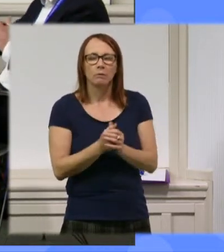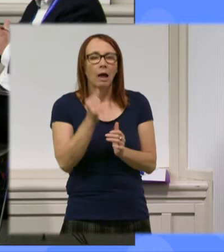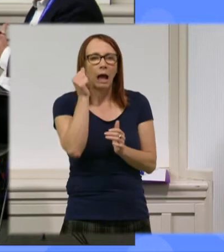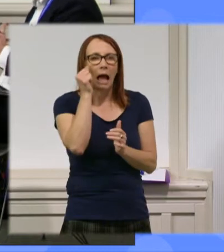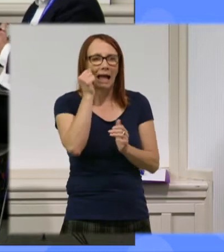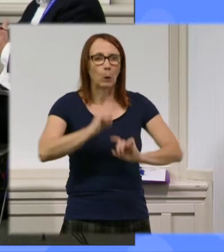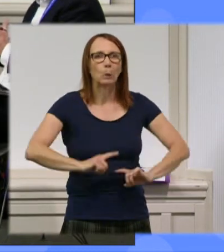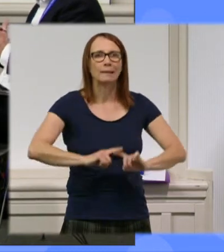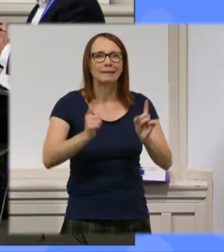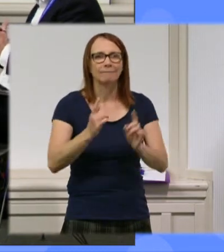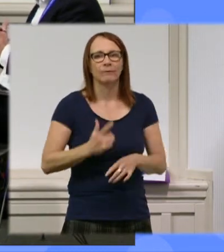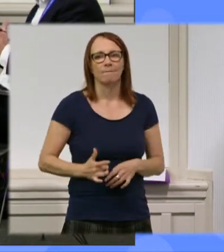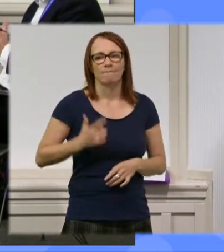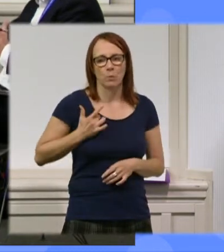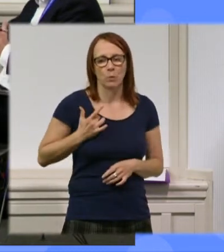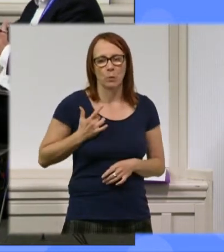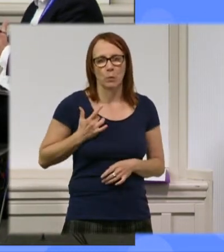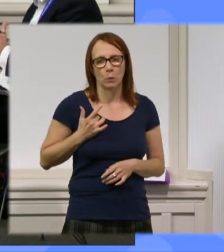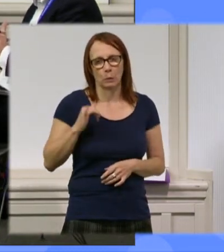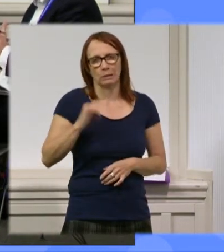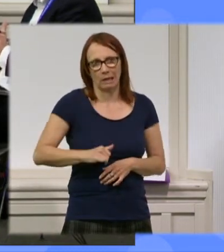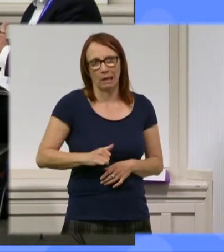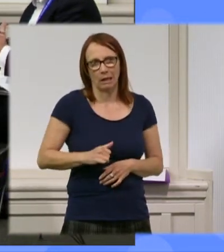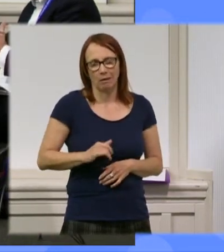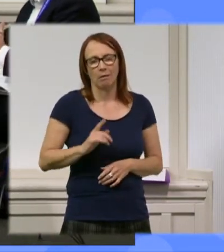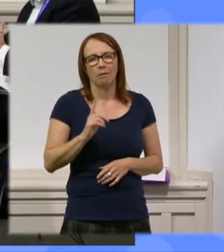you've got real differences between you and you've all mentioned this implicitly